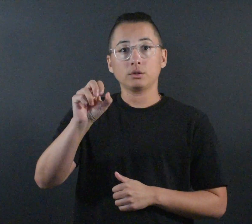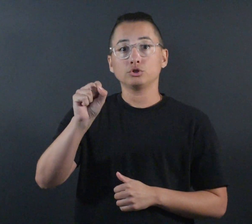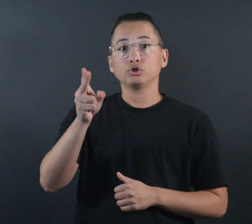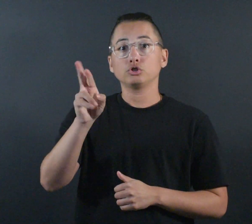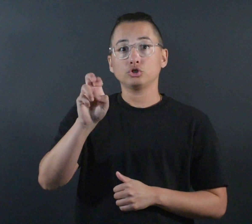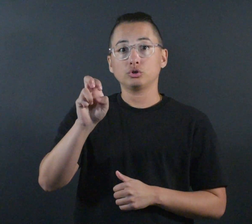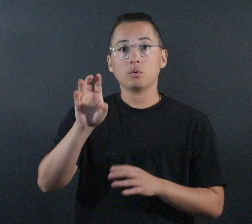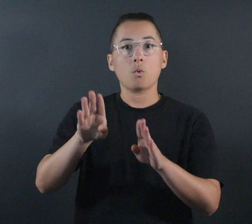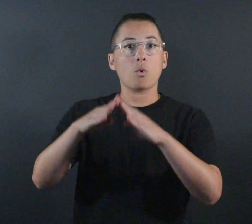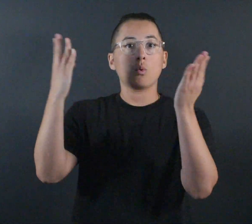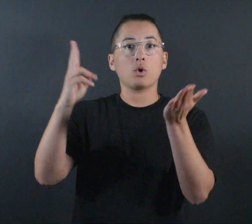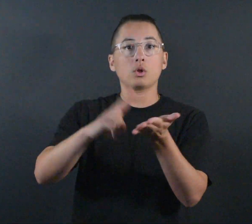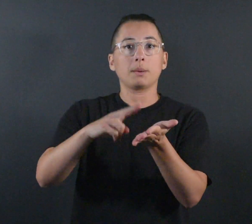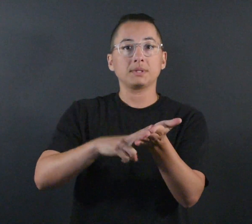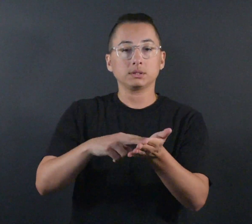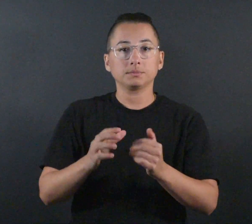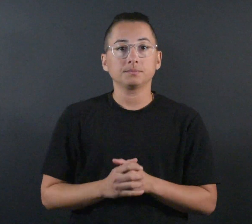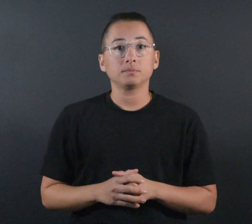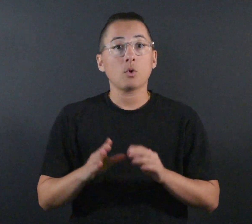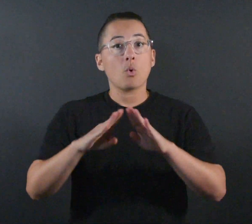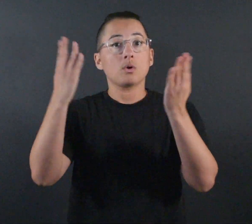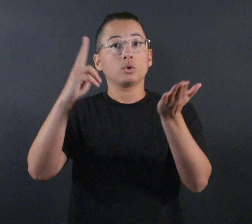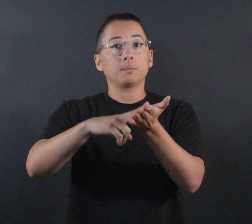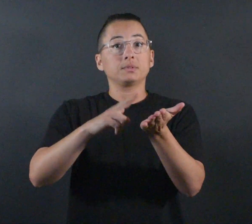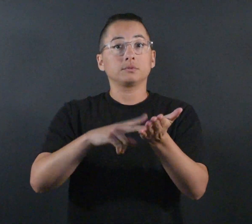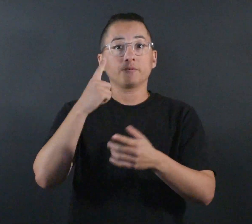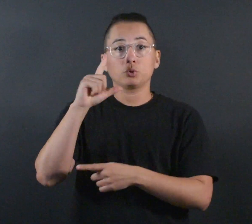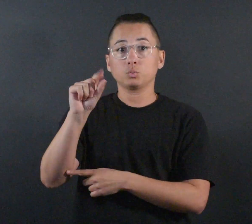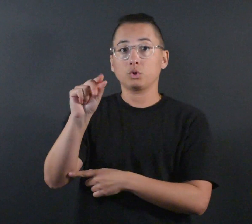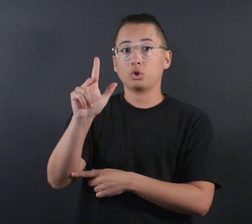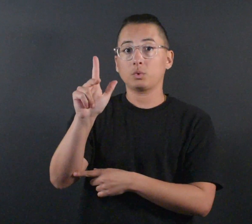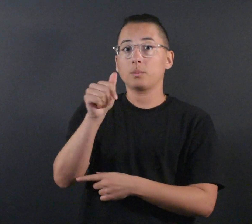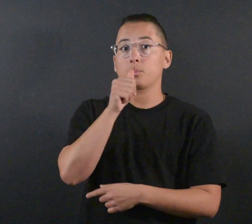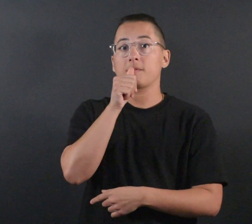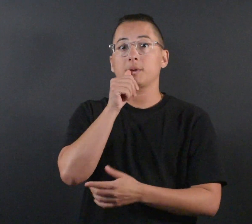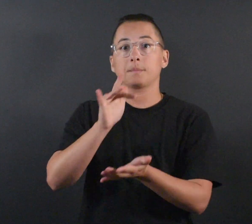MNsure open enrollment Open enrollment for 2023